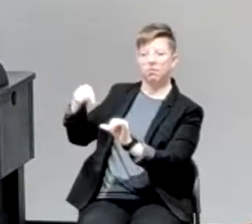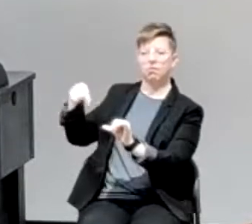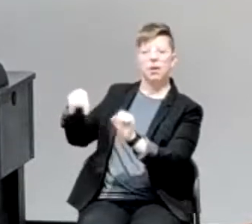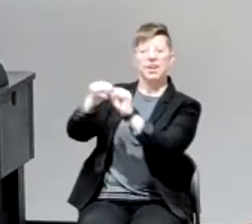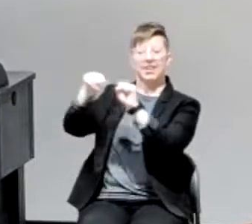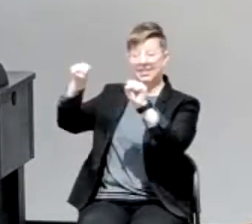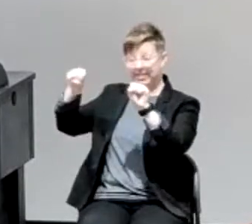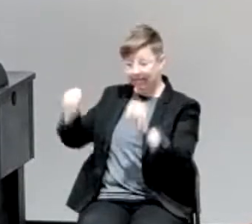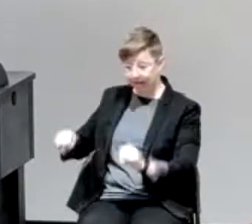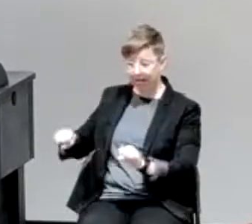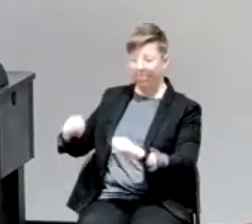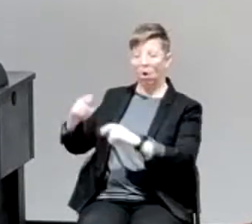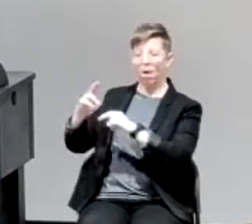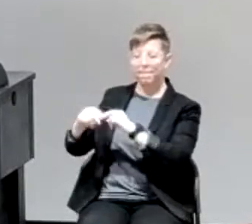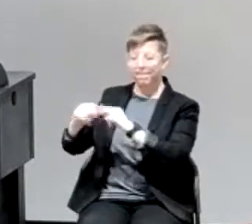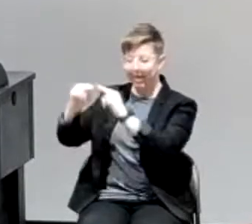That's a big deal.